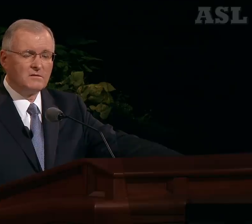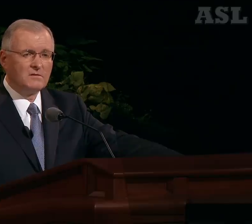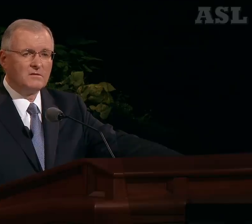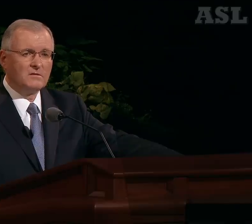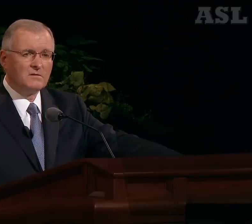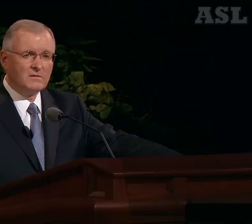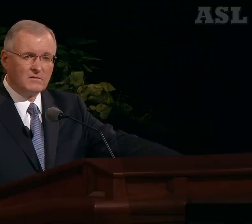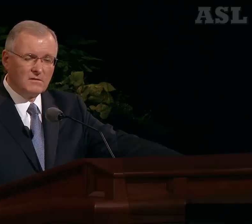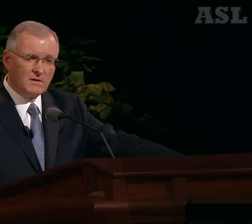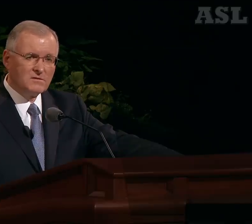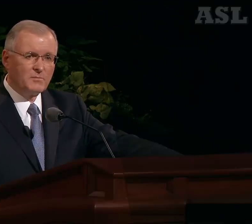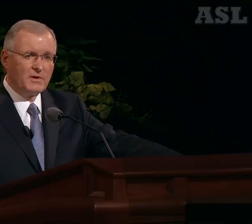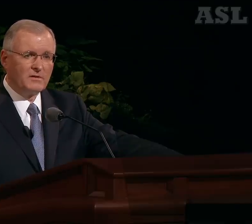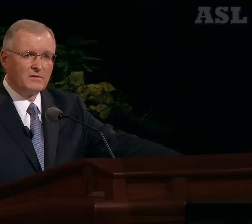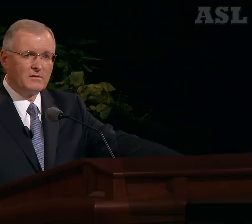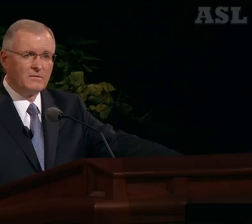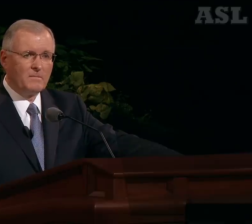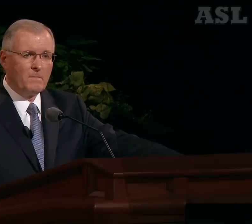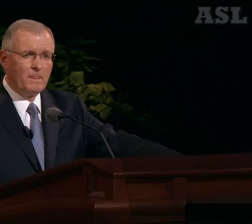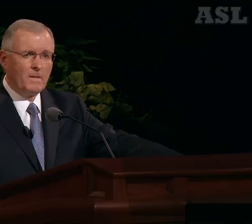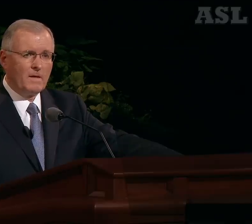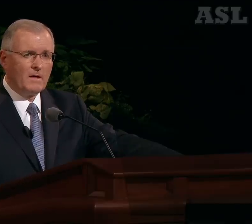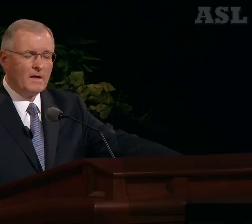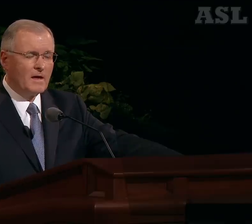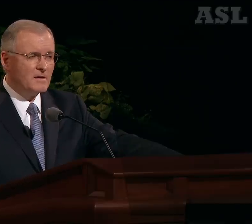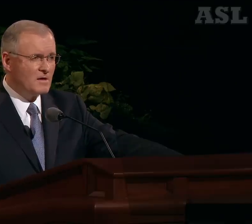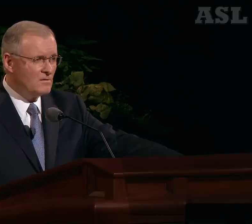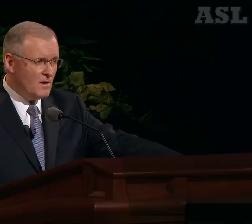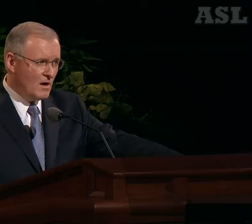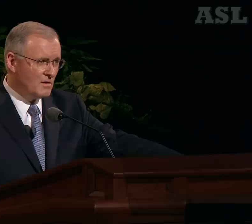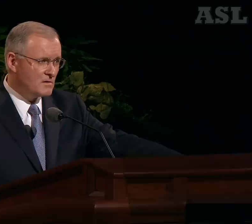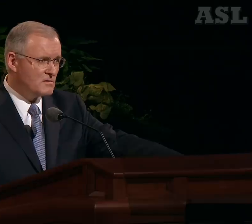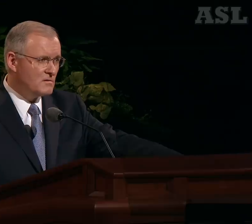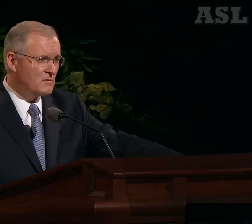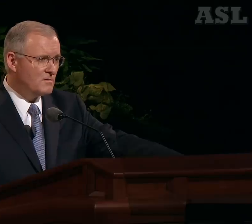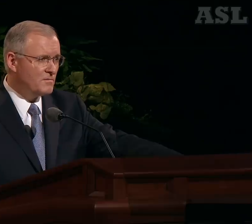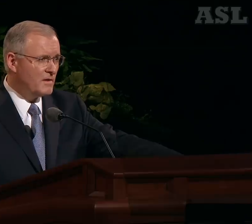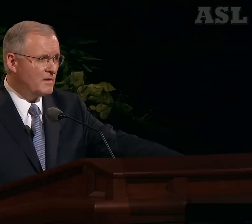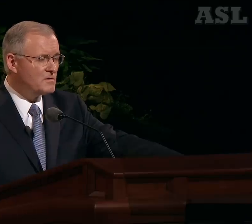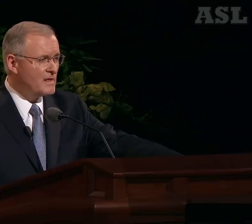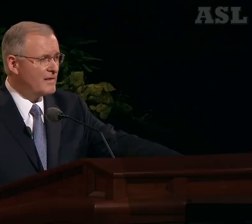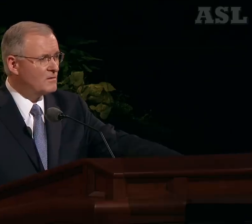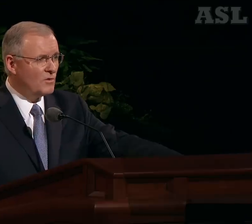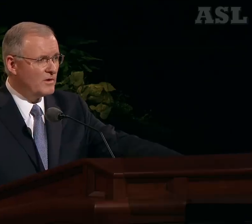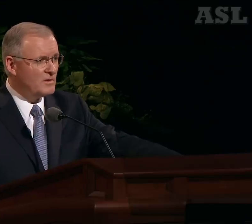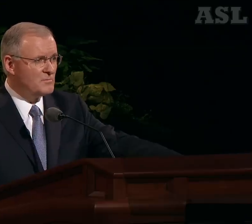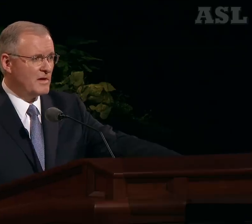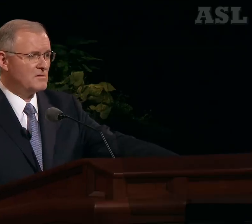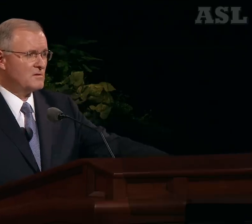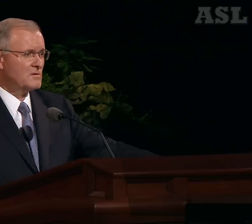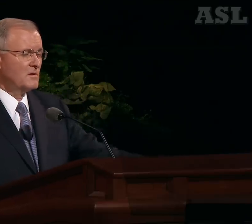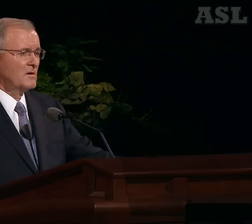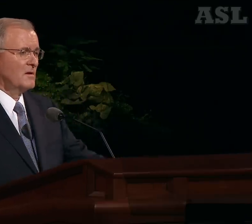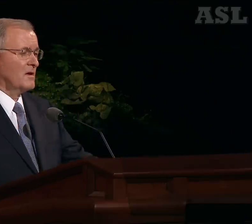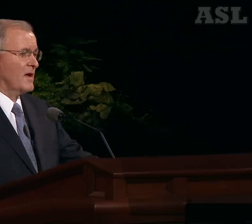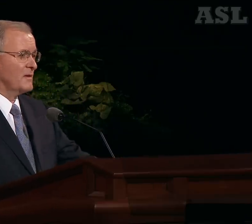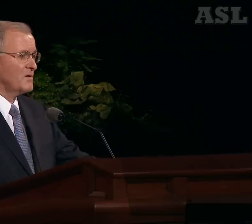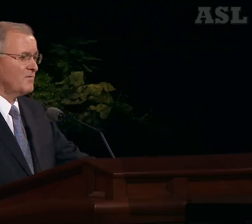PROPHET, THE COUNTENANCE OF THAT DEAR SISTER CHANGED.